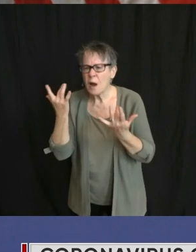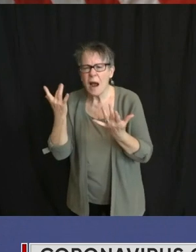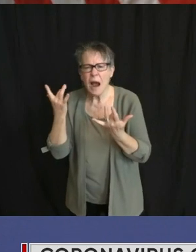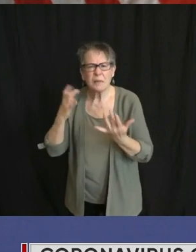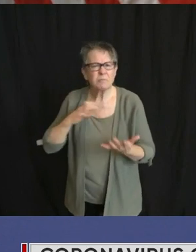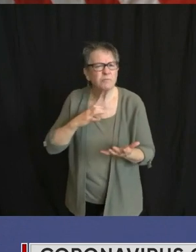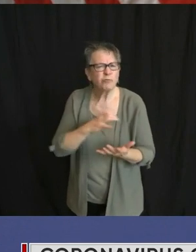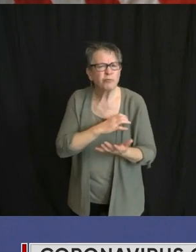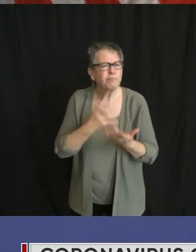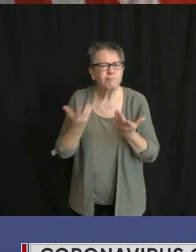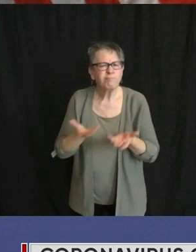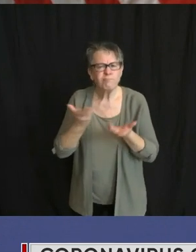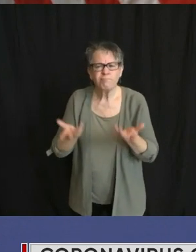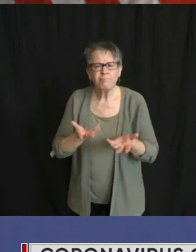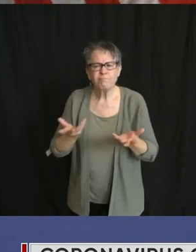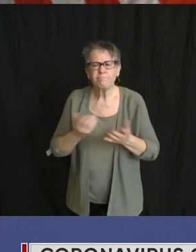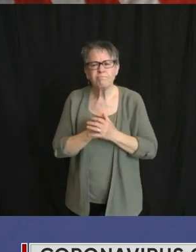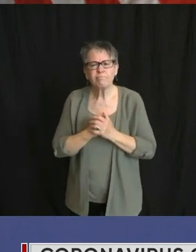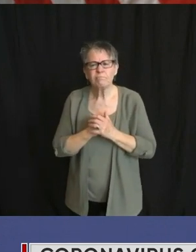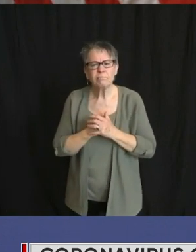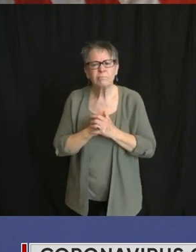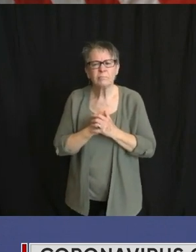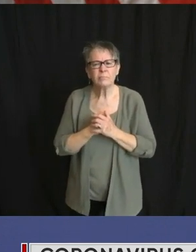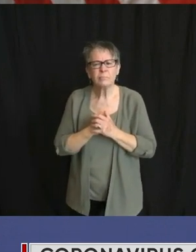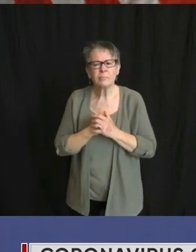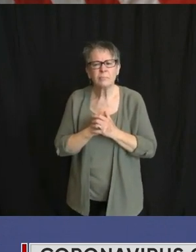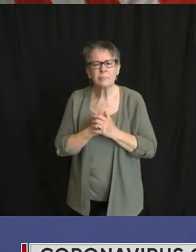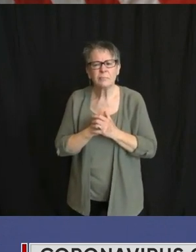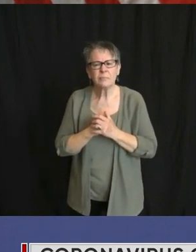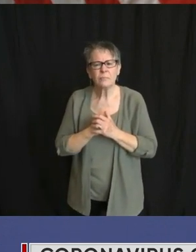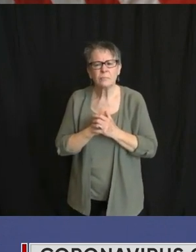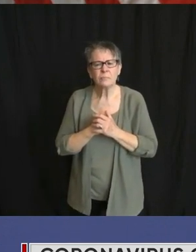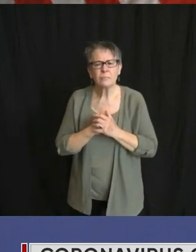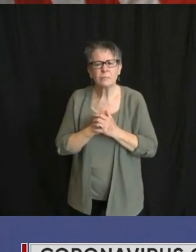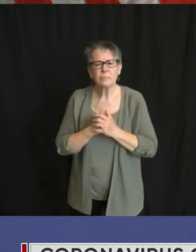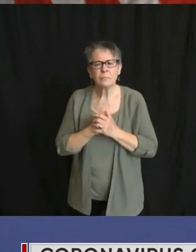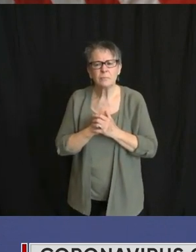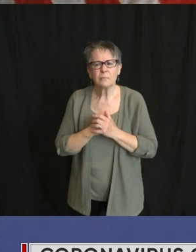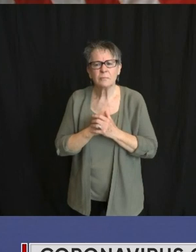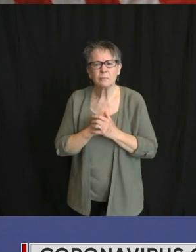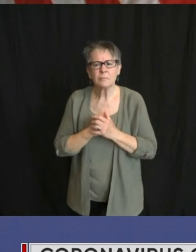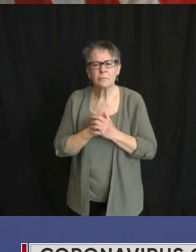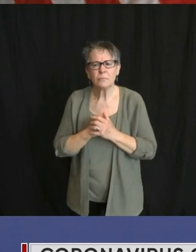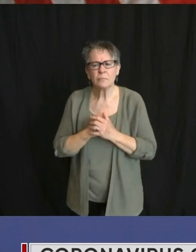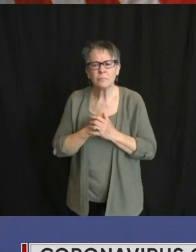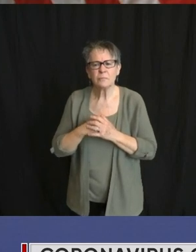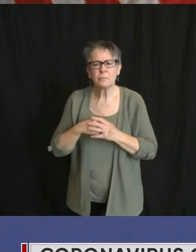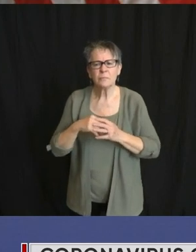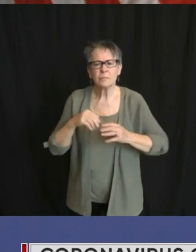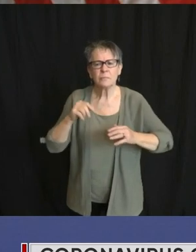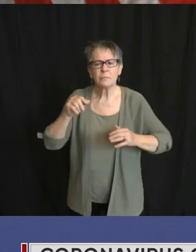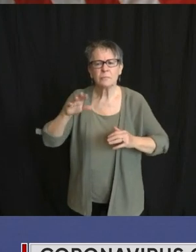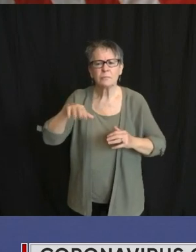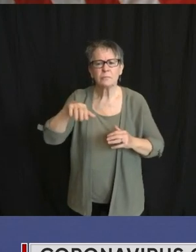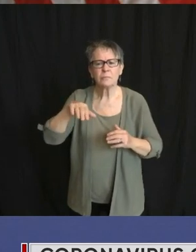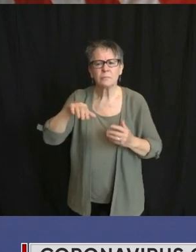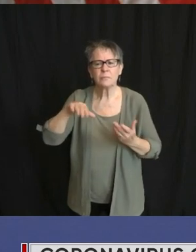FOR.